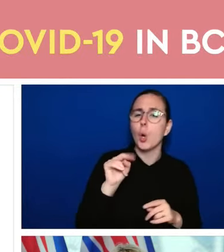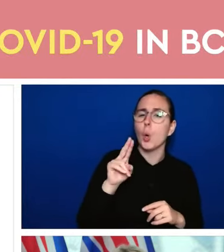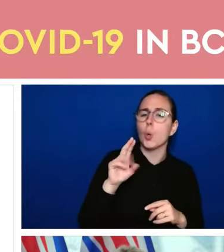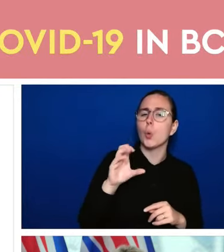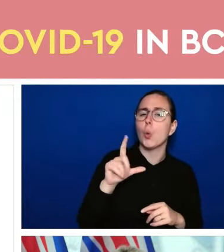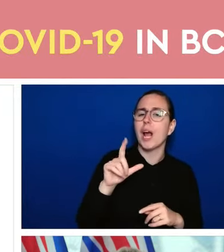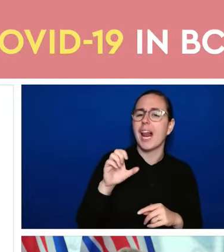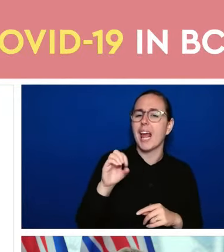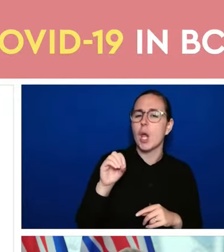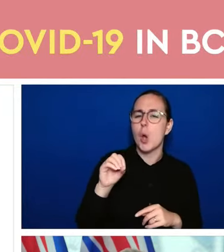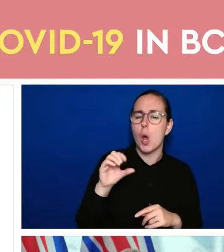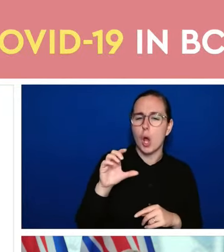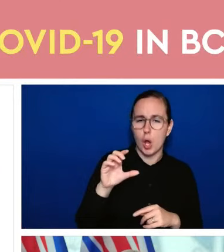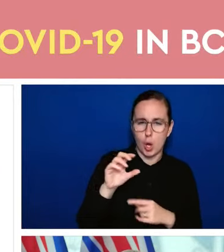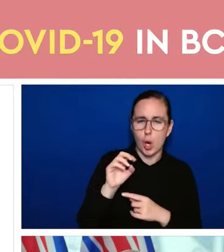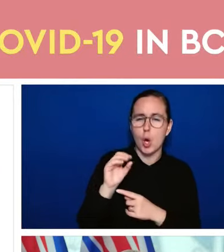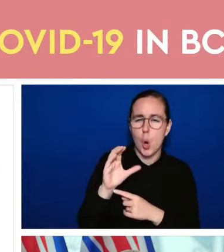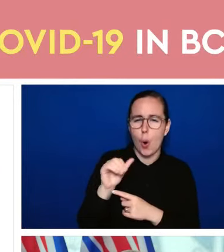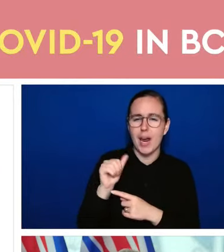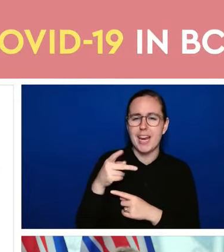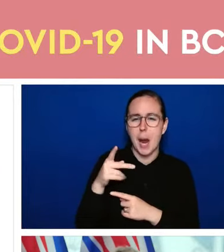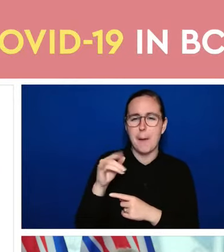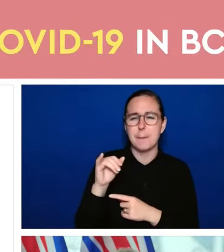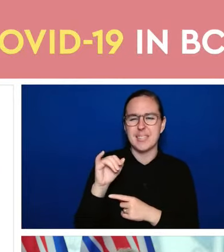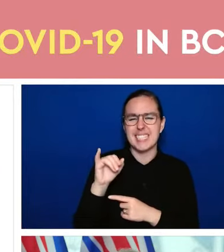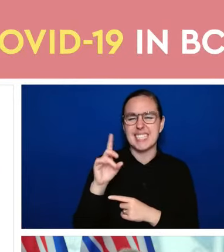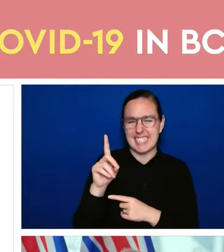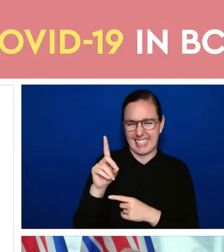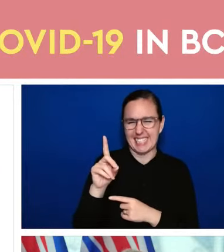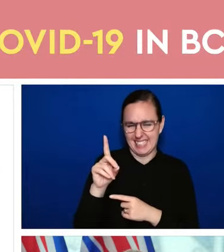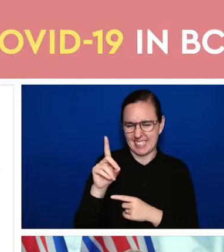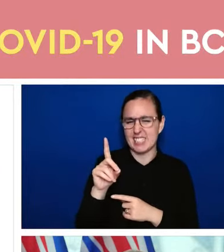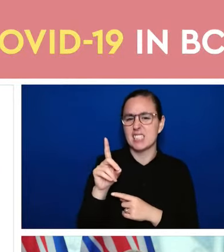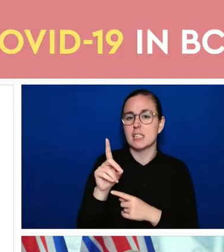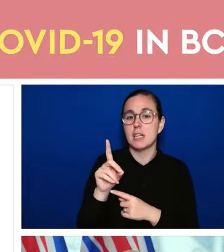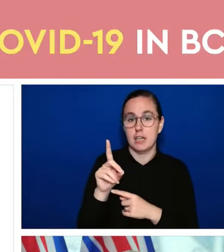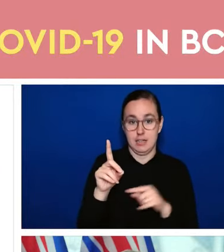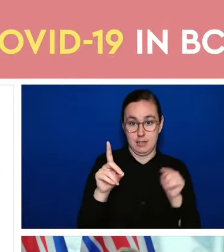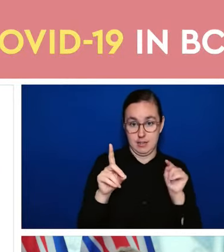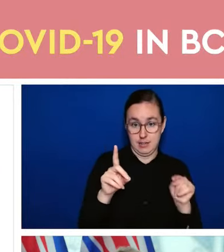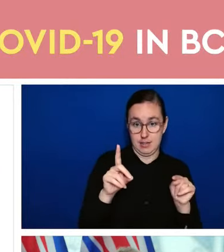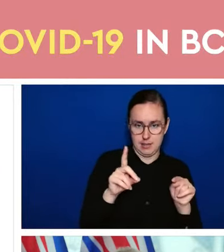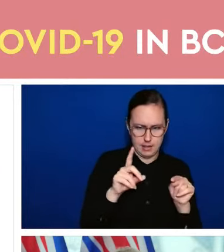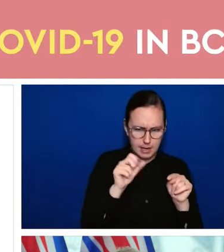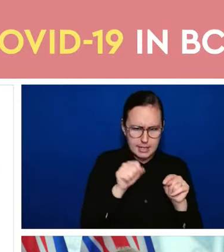indicates infection with sars Kobe to. The other measures that